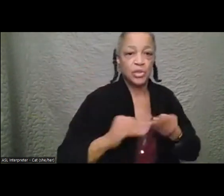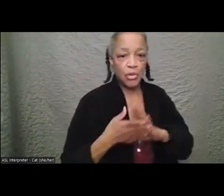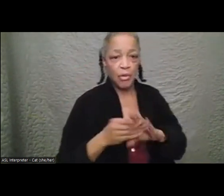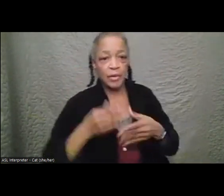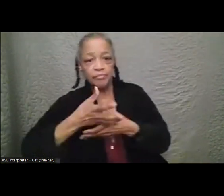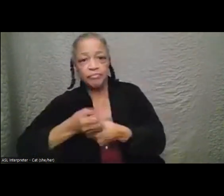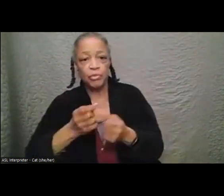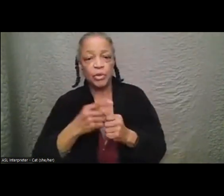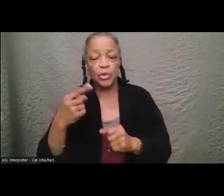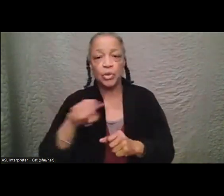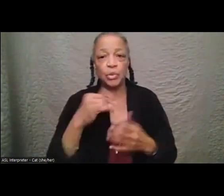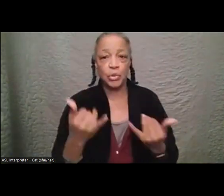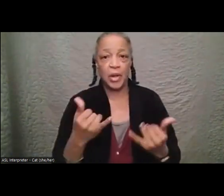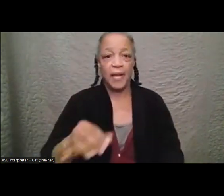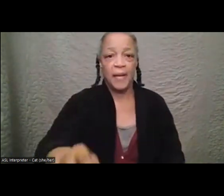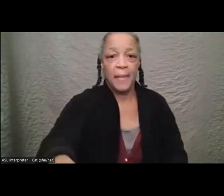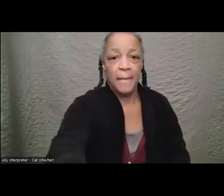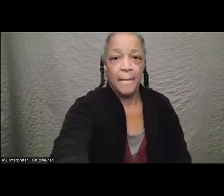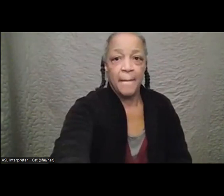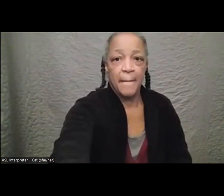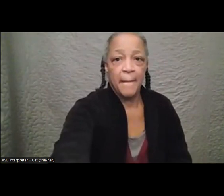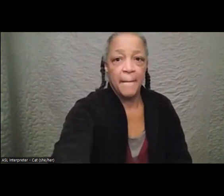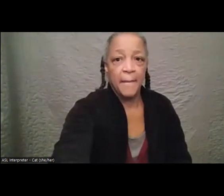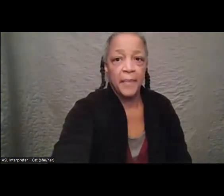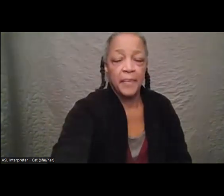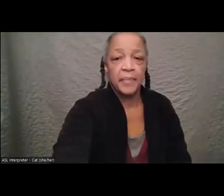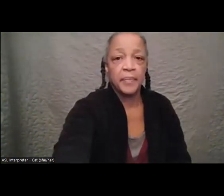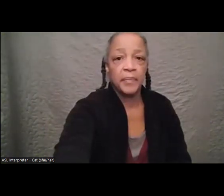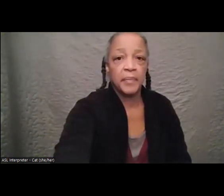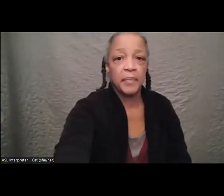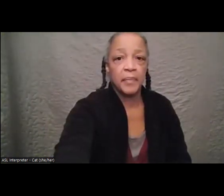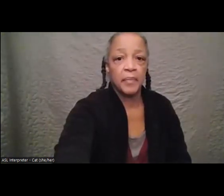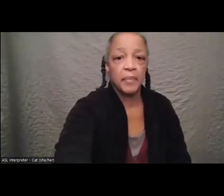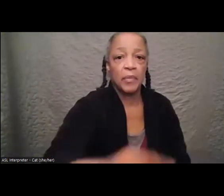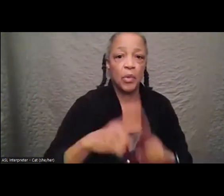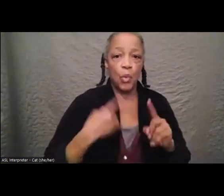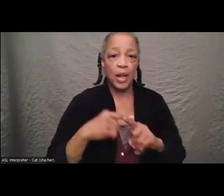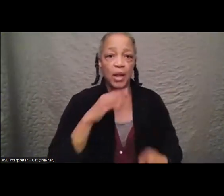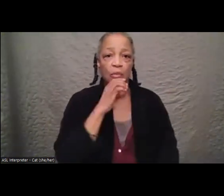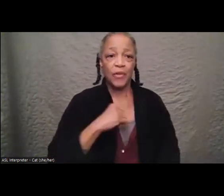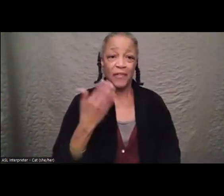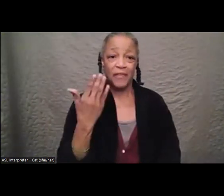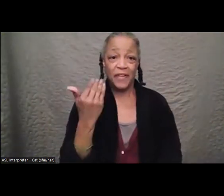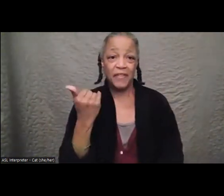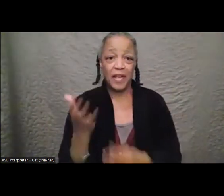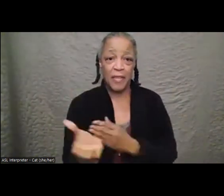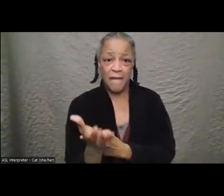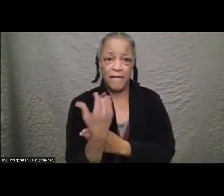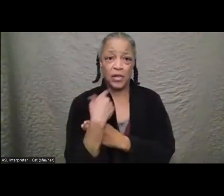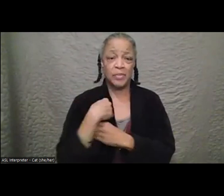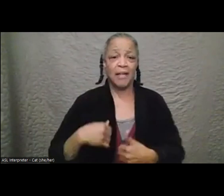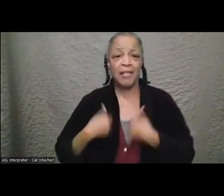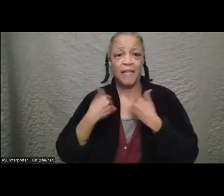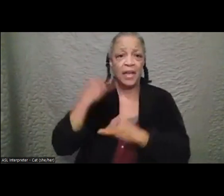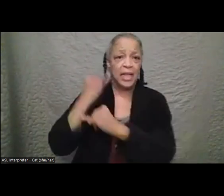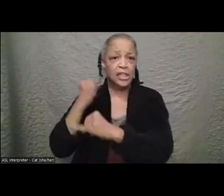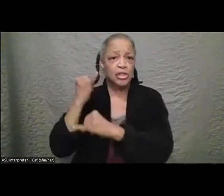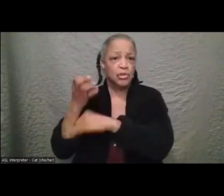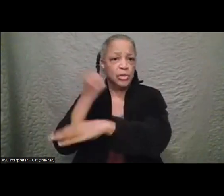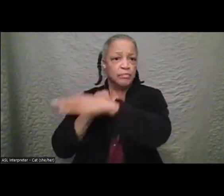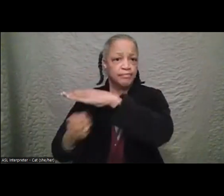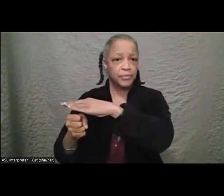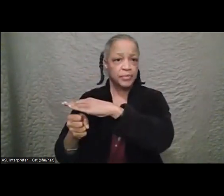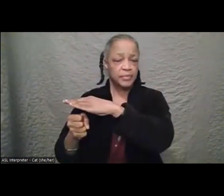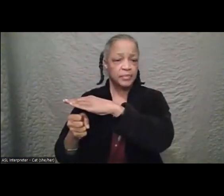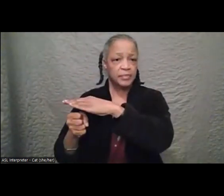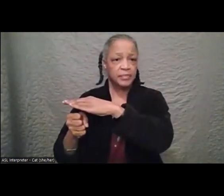When I was 15 years old, I was forced to live in an institution . I was in high school at